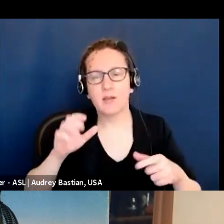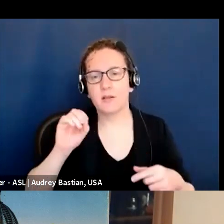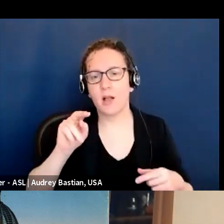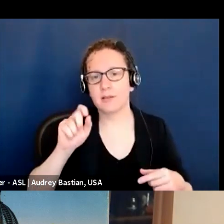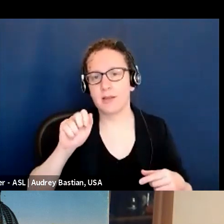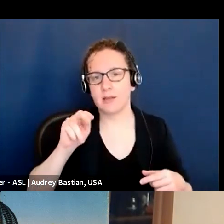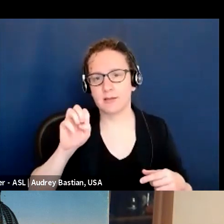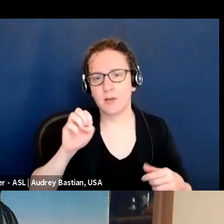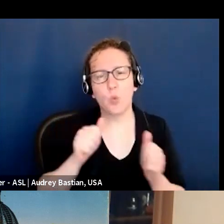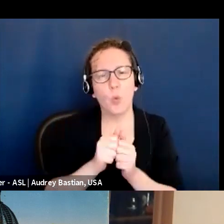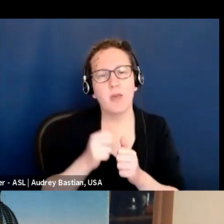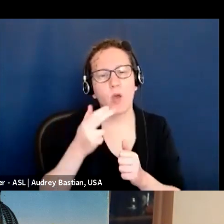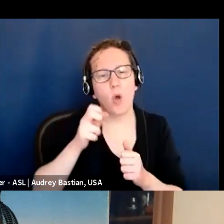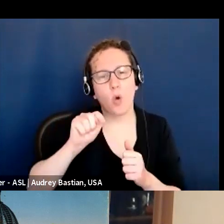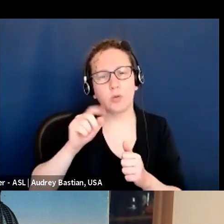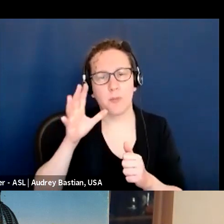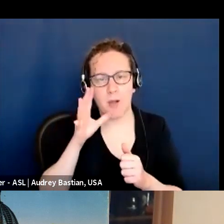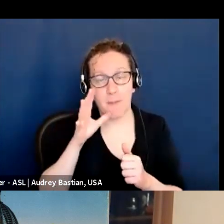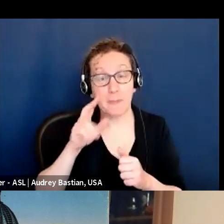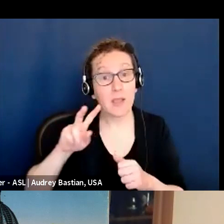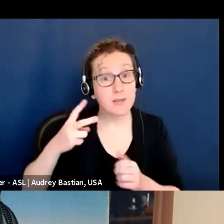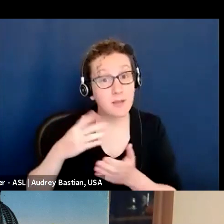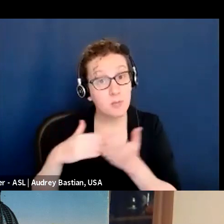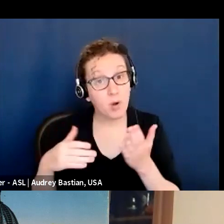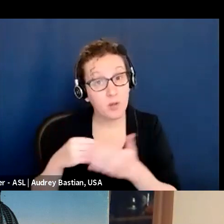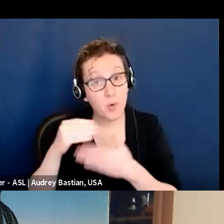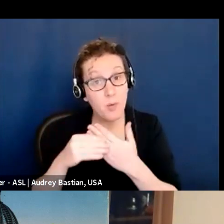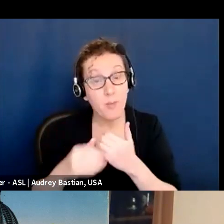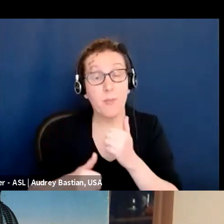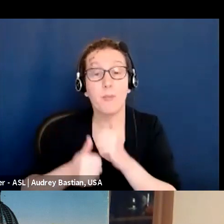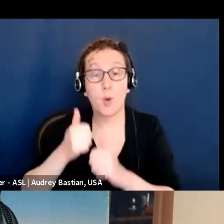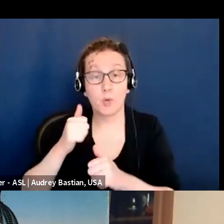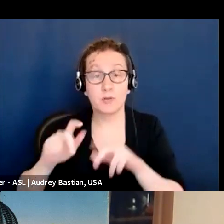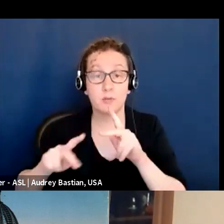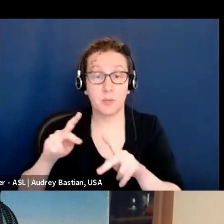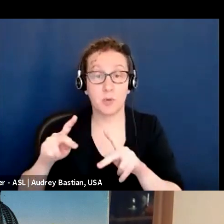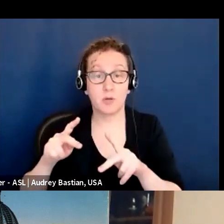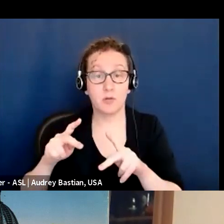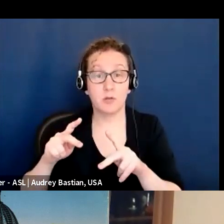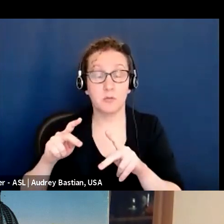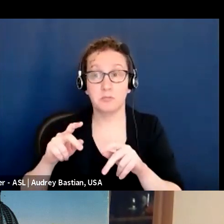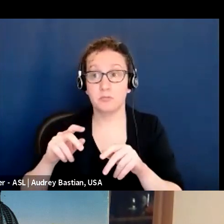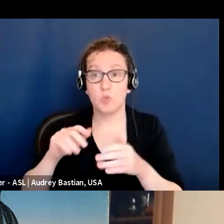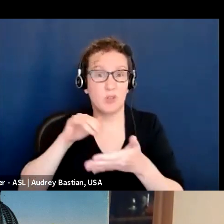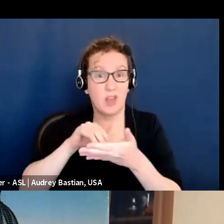And then for the second part of the program, most people are when you go study at a university,